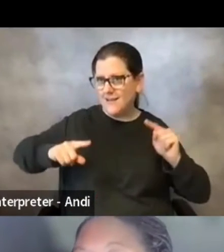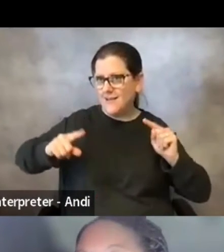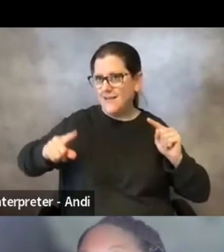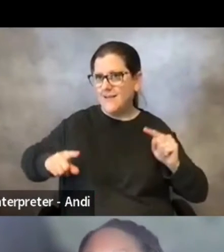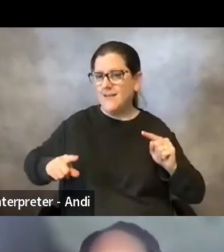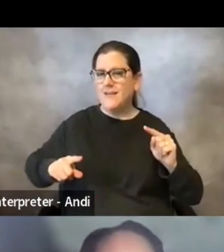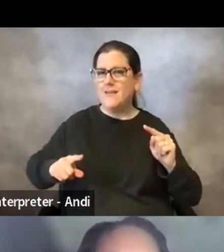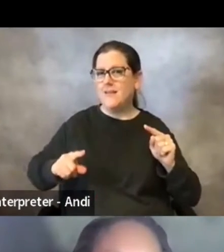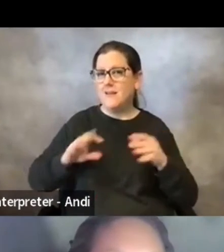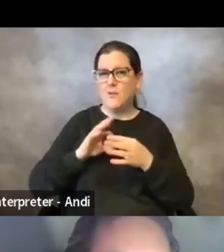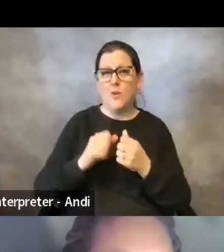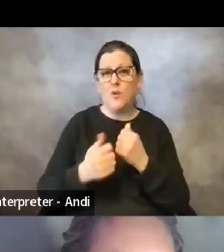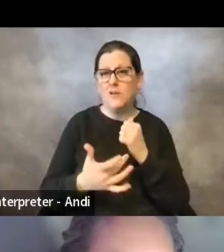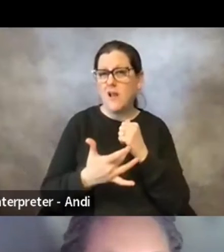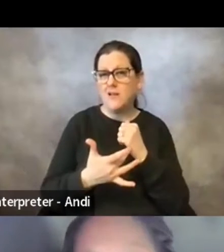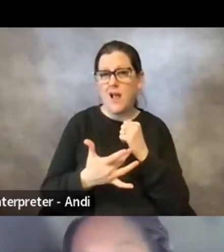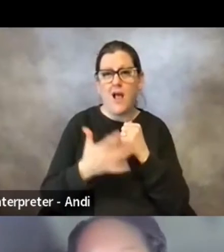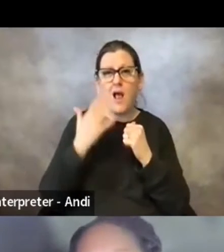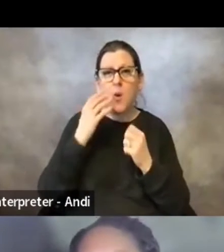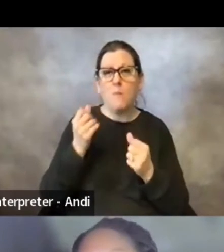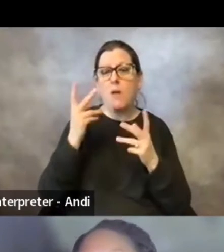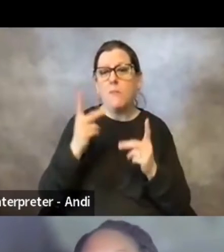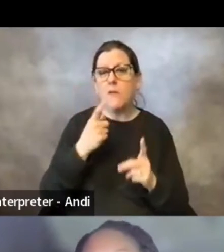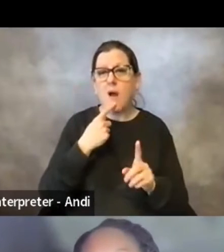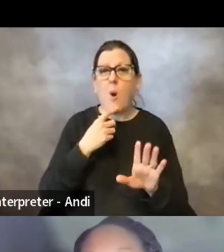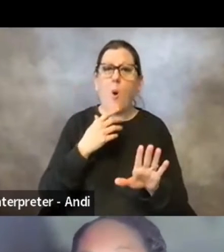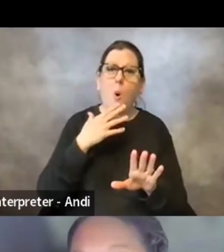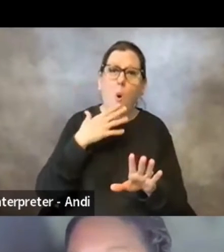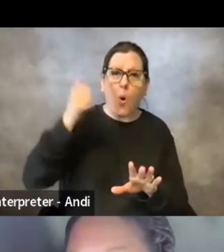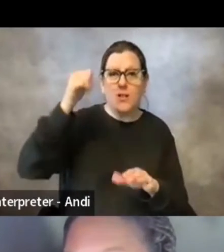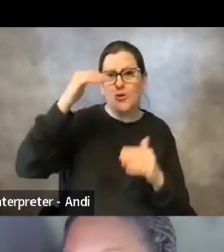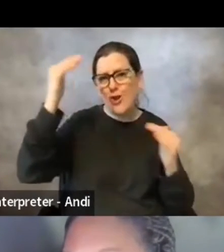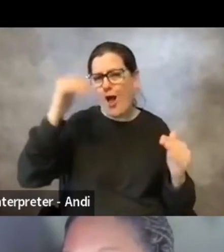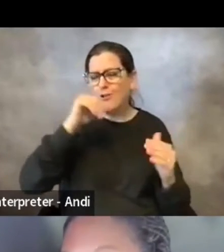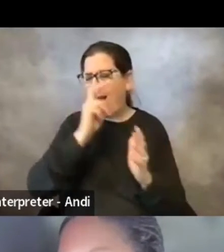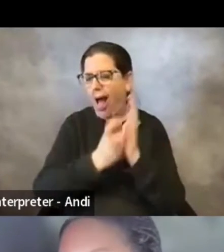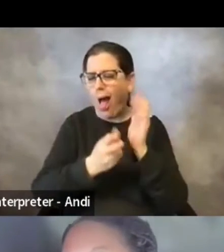technology I know a lot of people always say, oh, older adults aren't into technology.